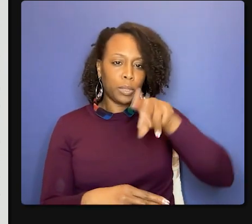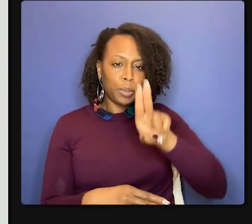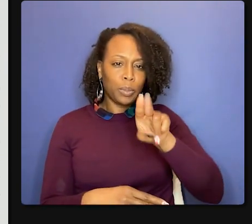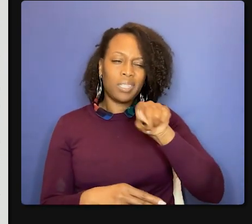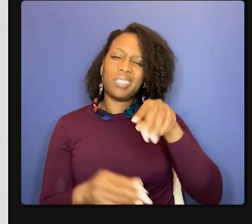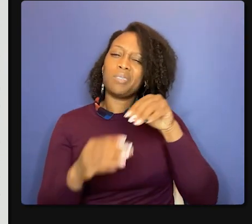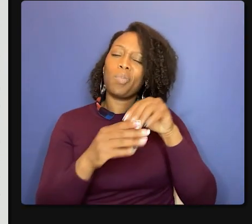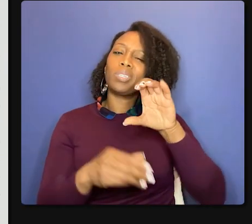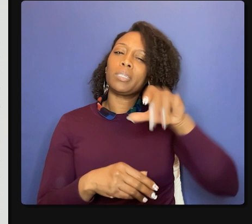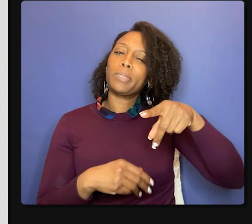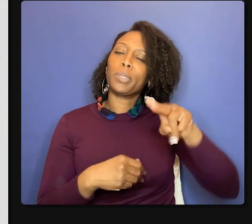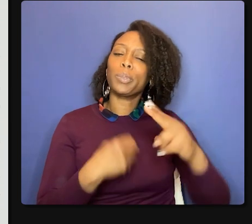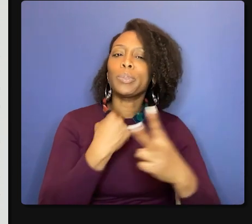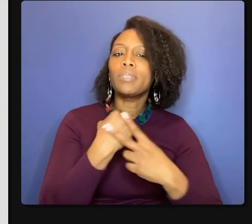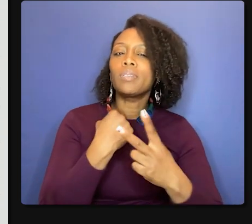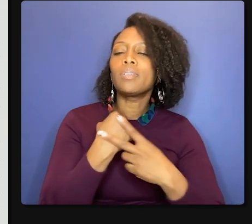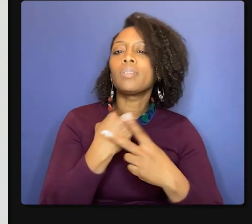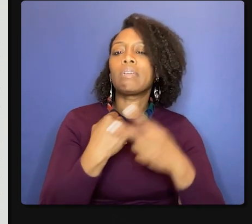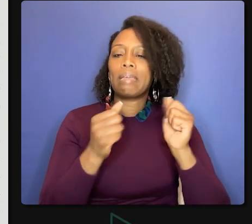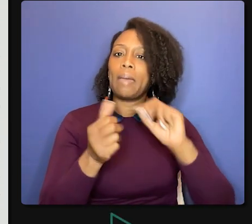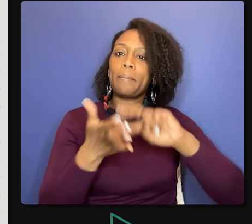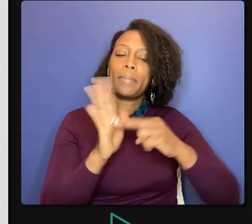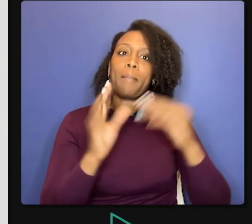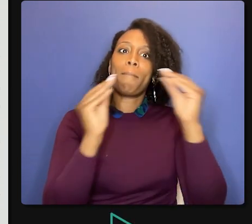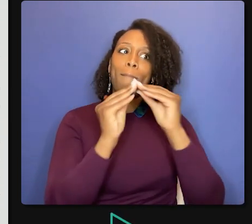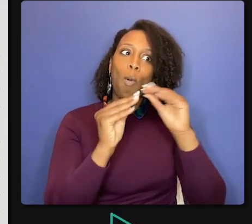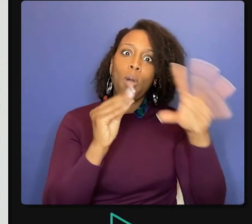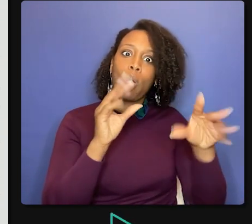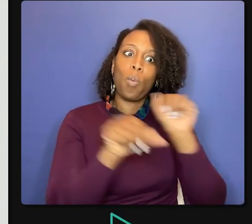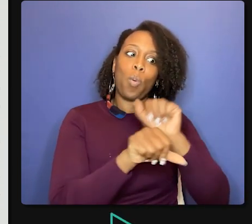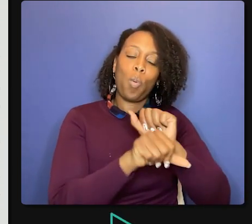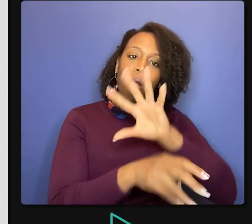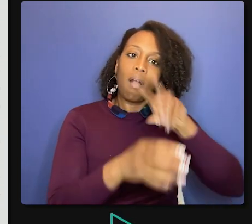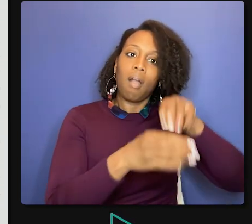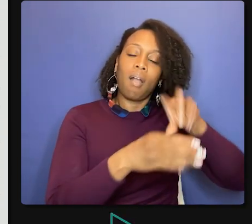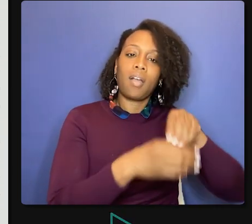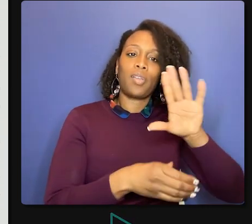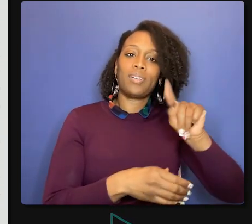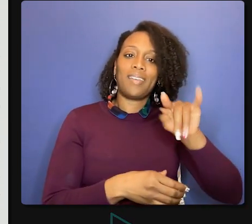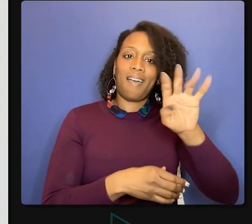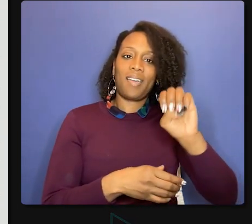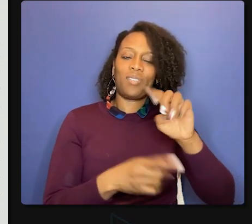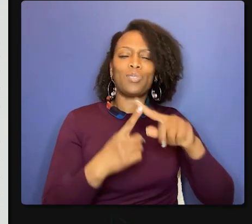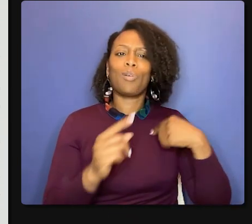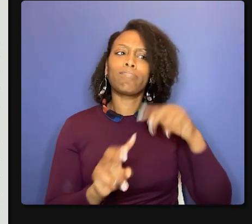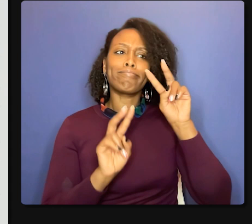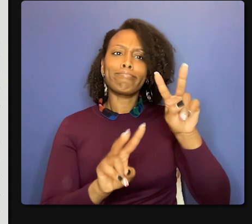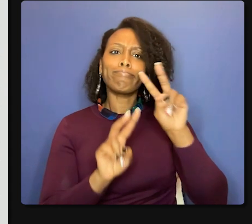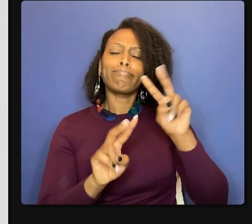using that GPU and this is more CPU savings for you where you can do more additional work in your title, so...